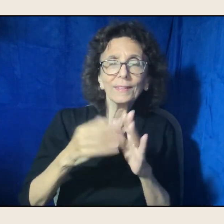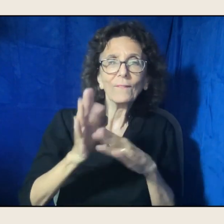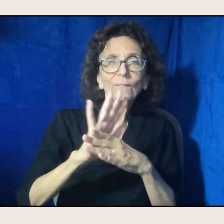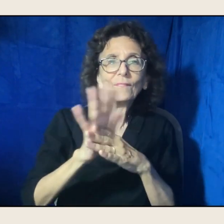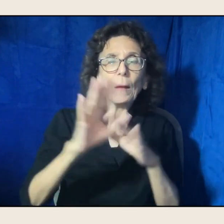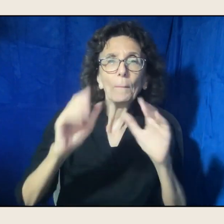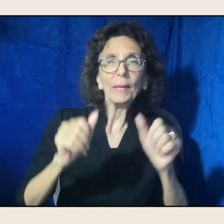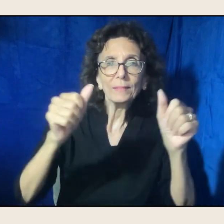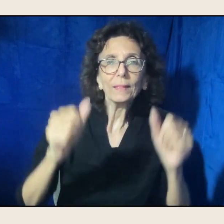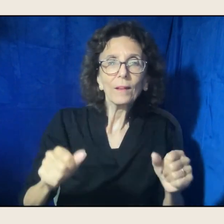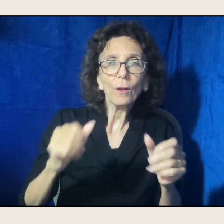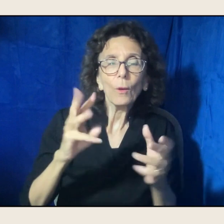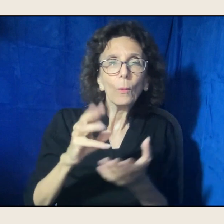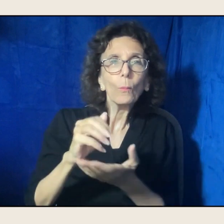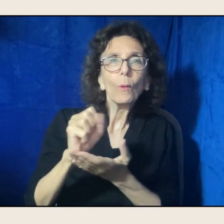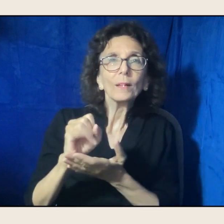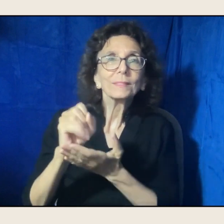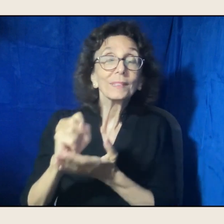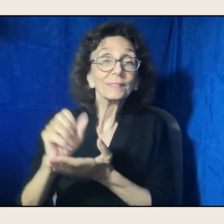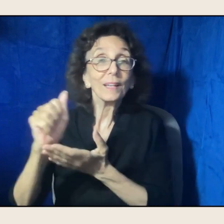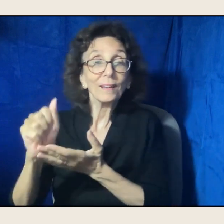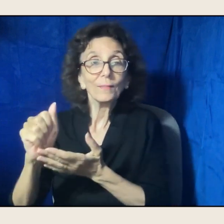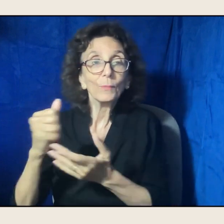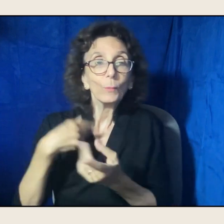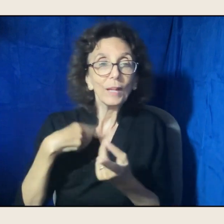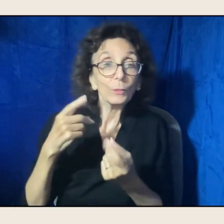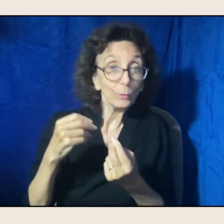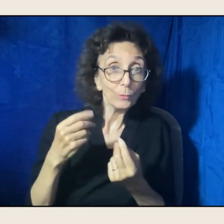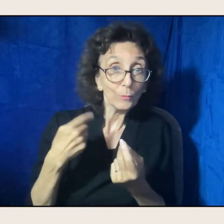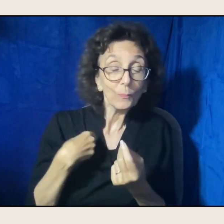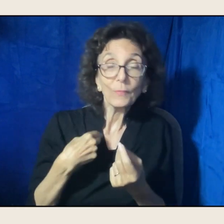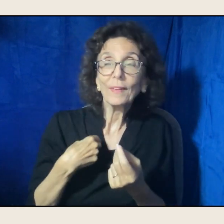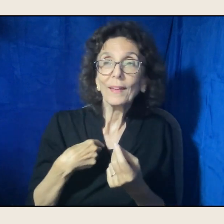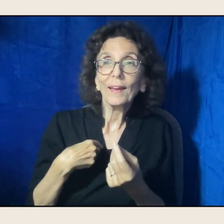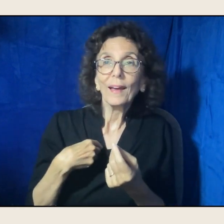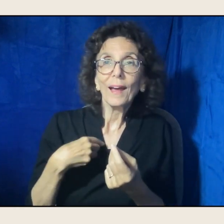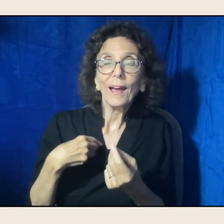And basically I drug a camera down through the bottom